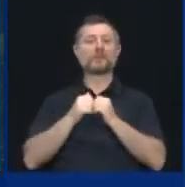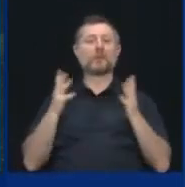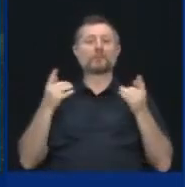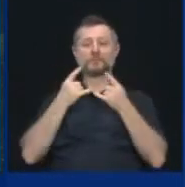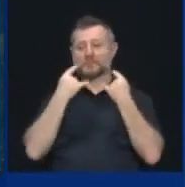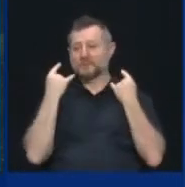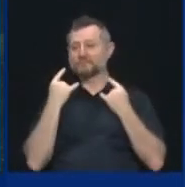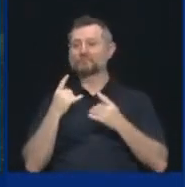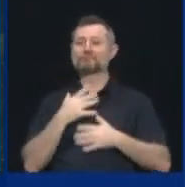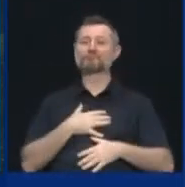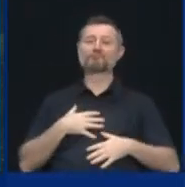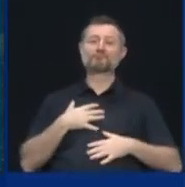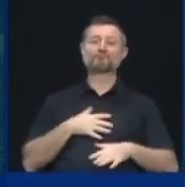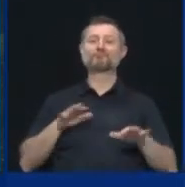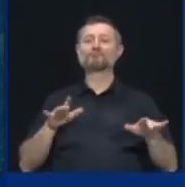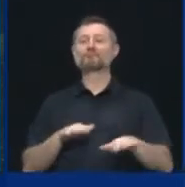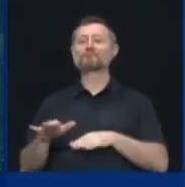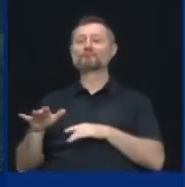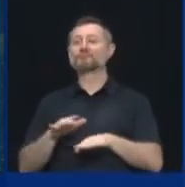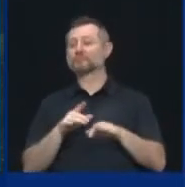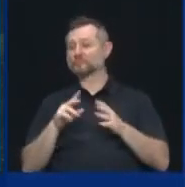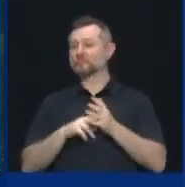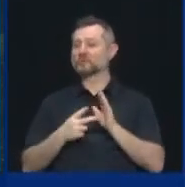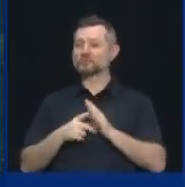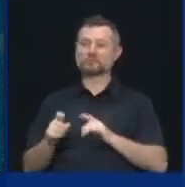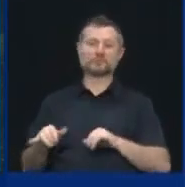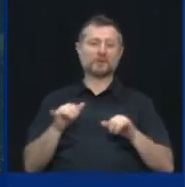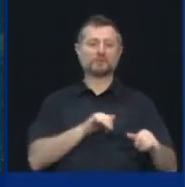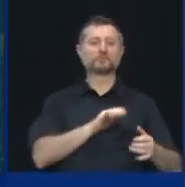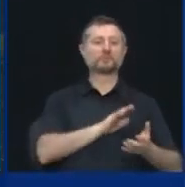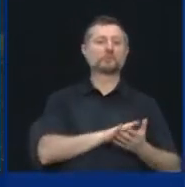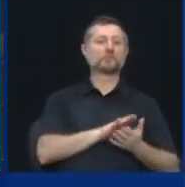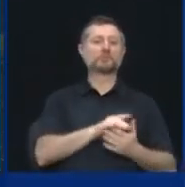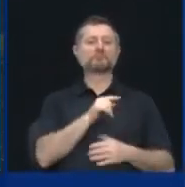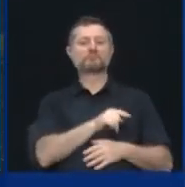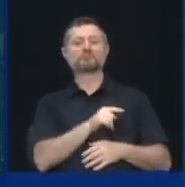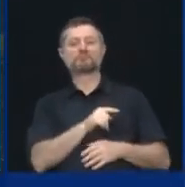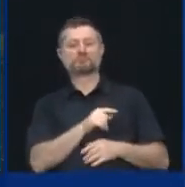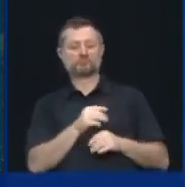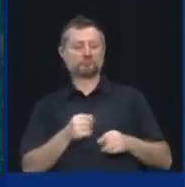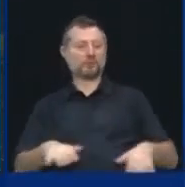IF YOU CAN GO TO CAMP, AND RUN AROUND A PNDLAY VOLLEYBALL AND